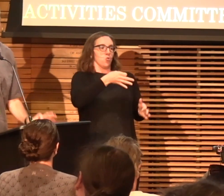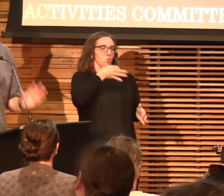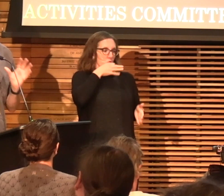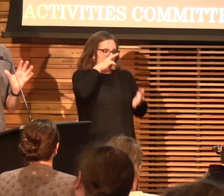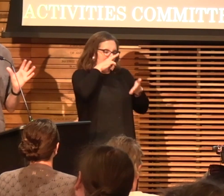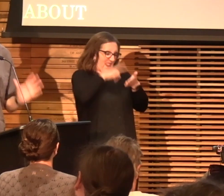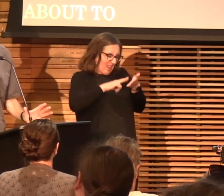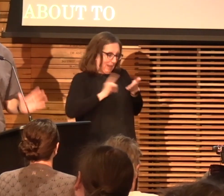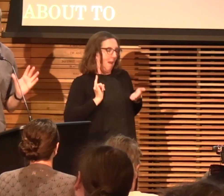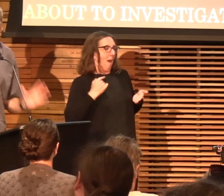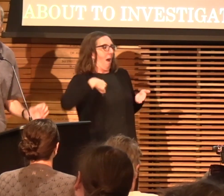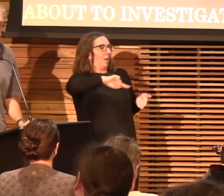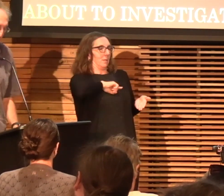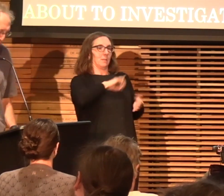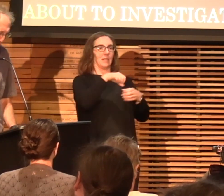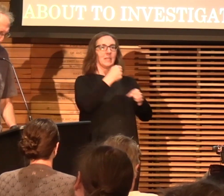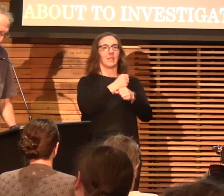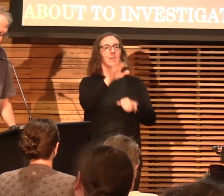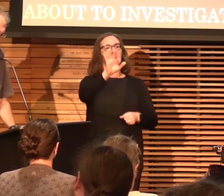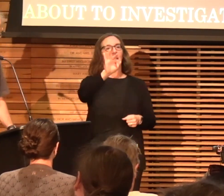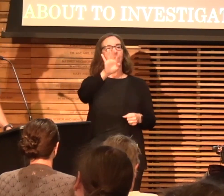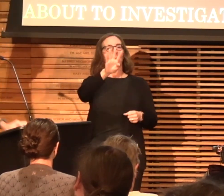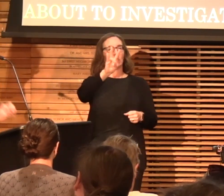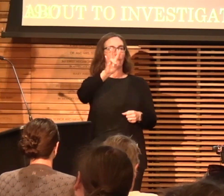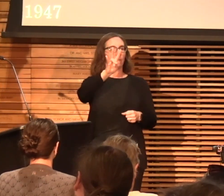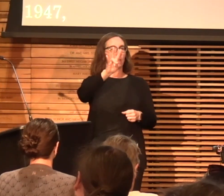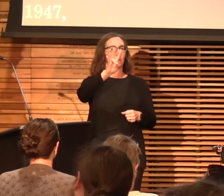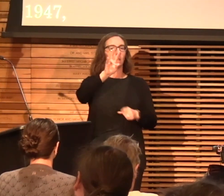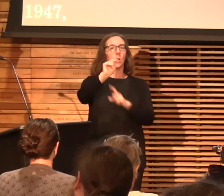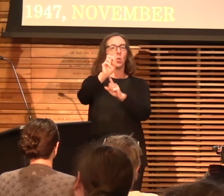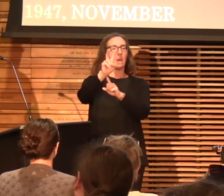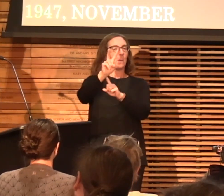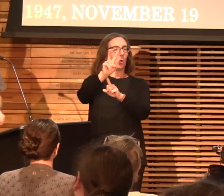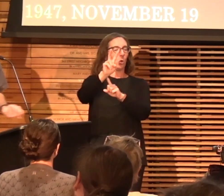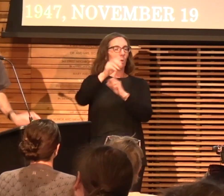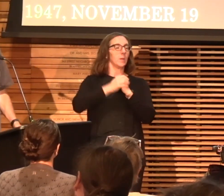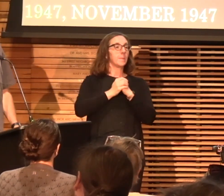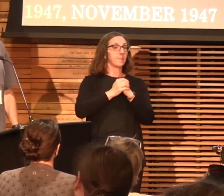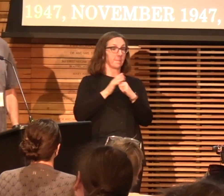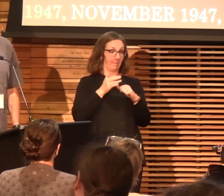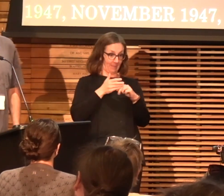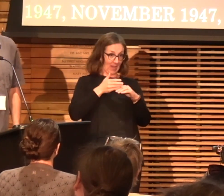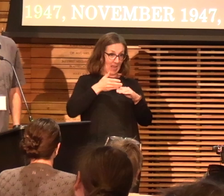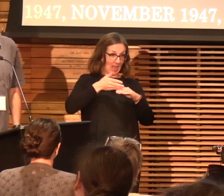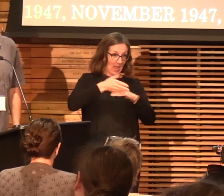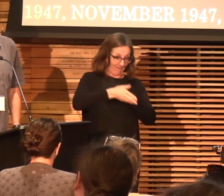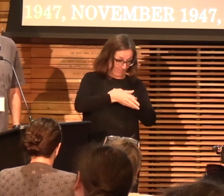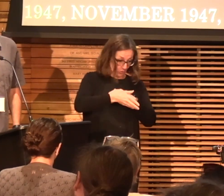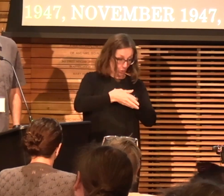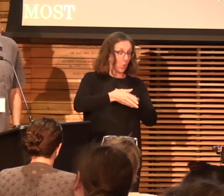This is 1947, November 1947, shortly after one of the most prominent